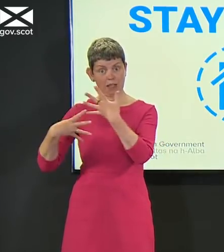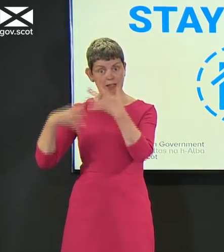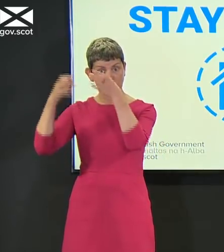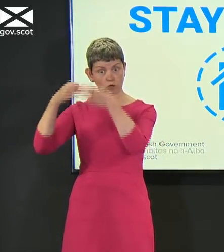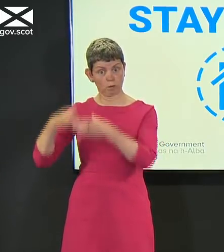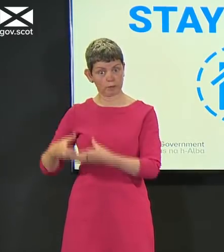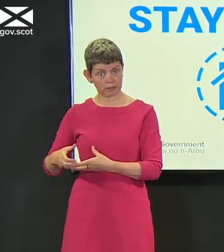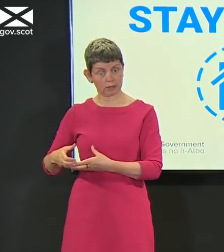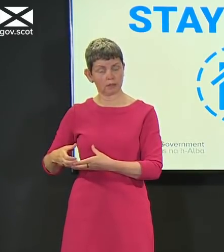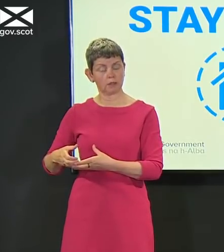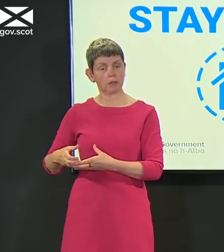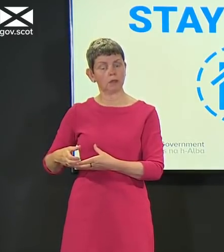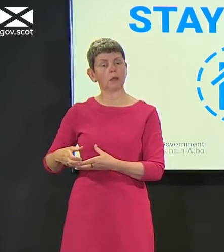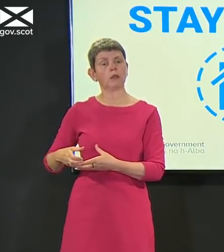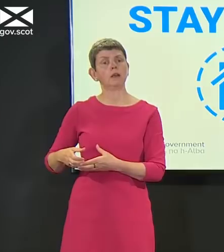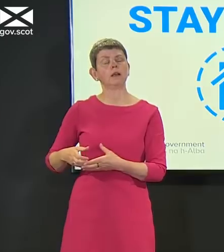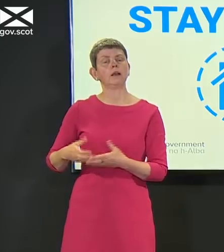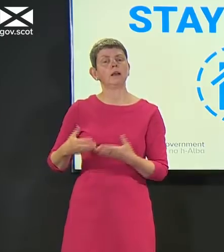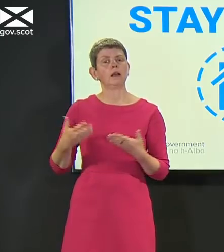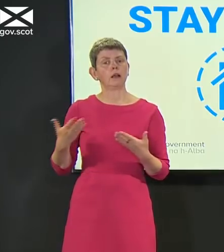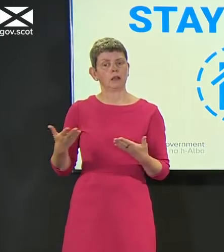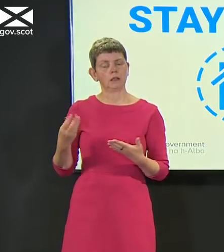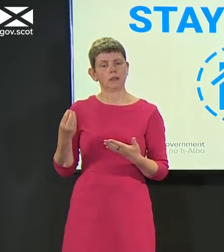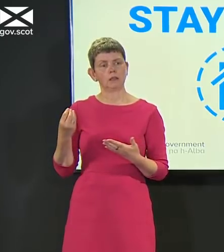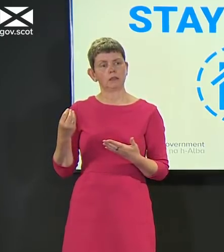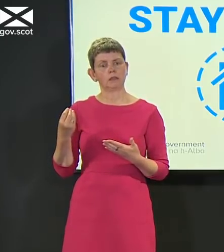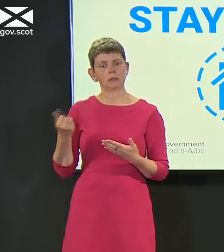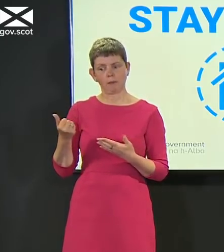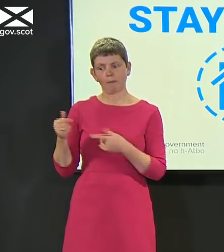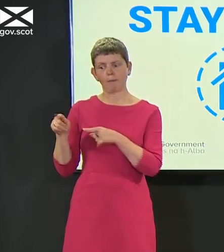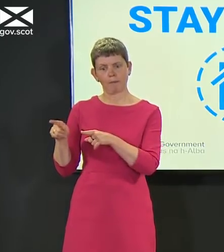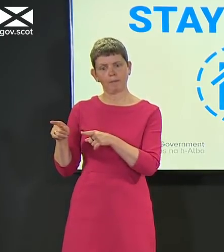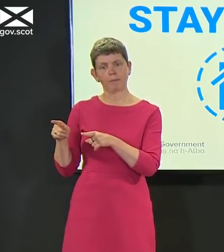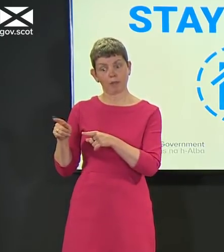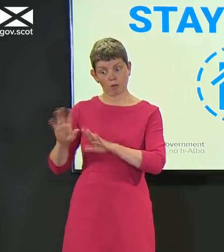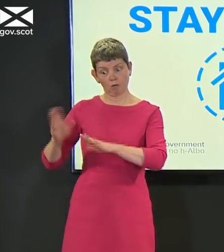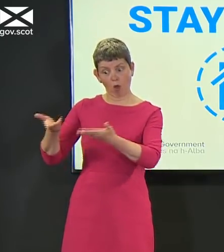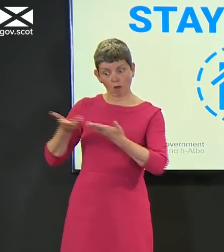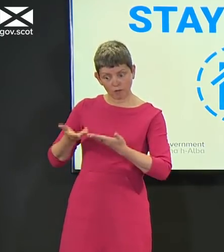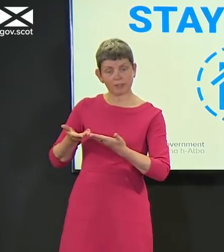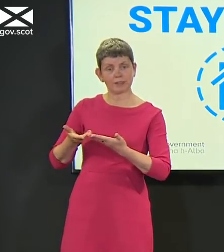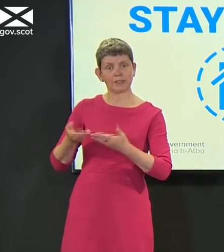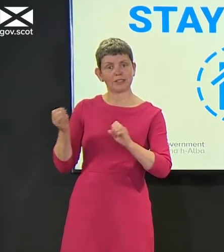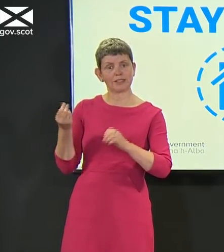still be taking it up I'm in that one of those categories I'd get my vaccine later this week